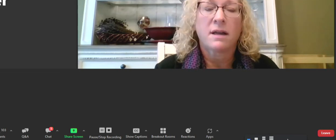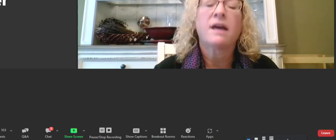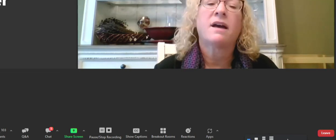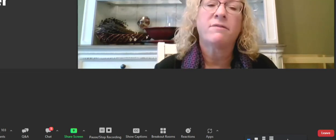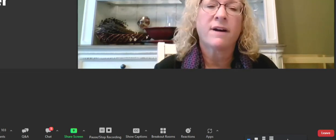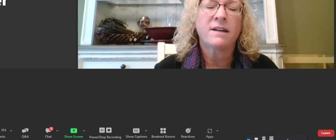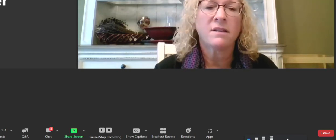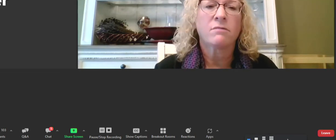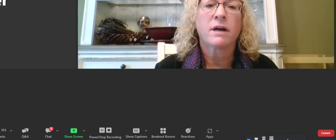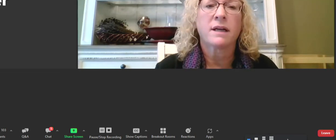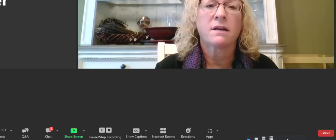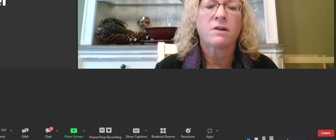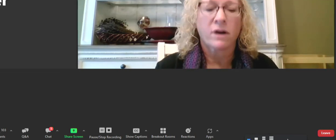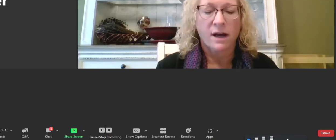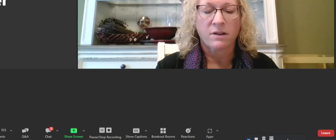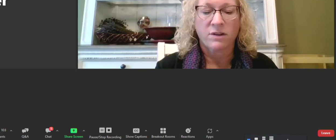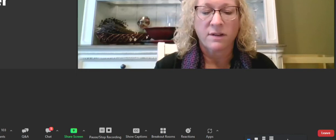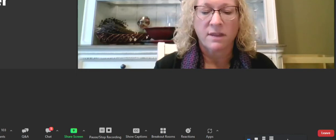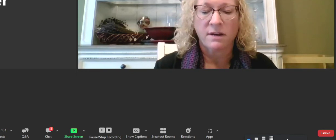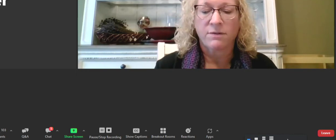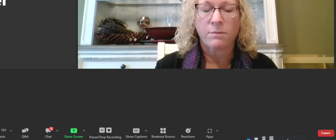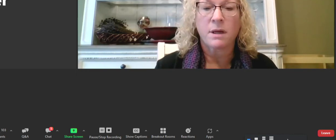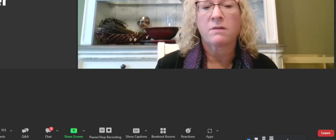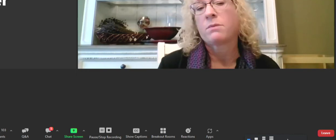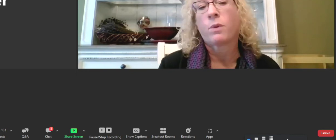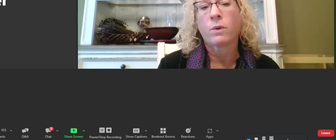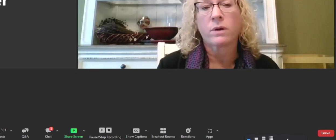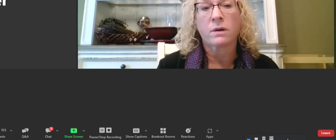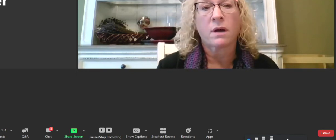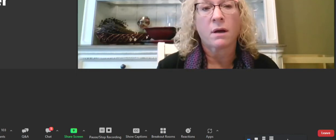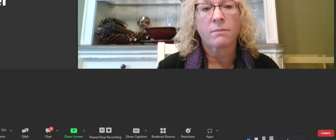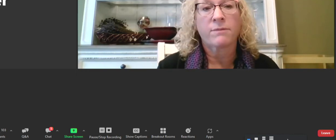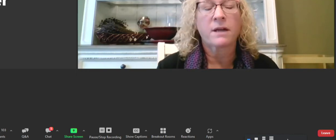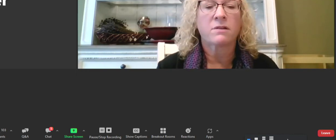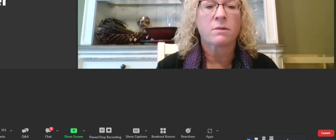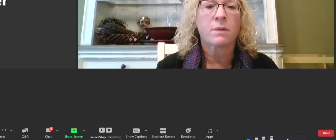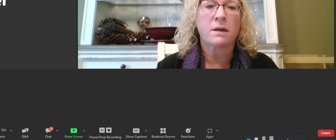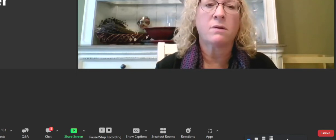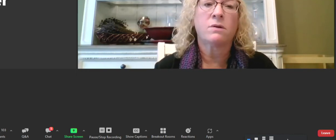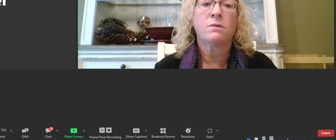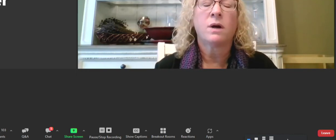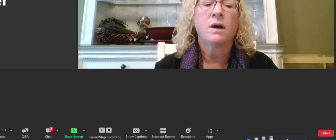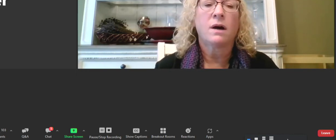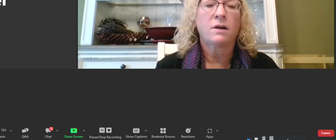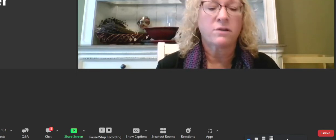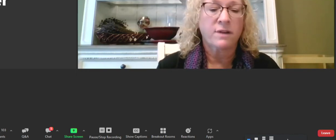Yeah, and finding the right cardiologist, I think, for me is important. Finding somebody who understands